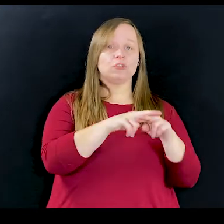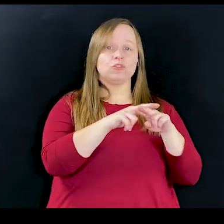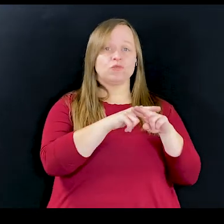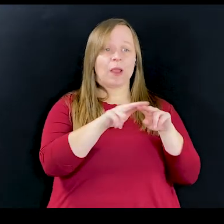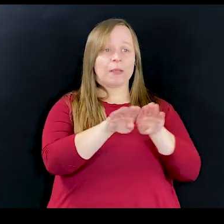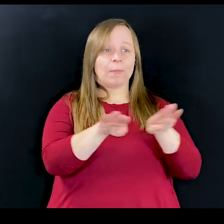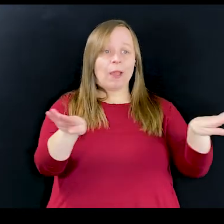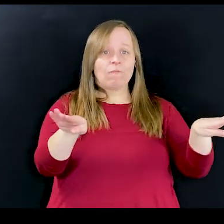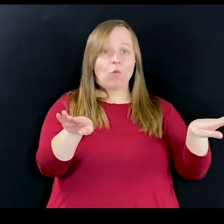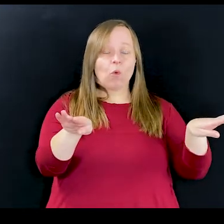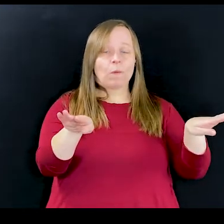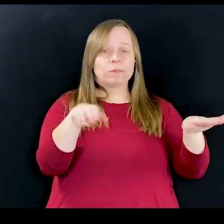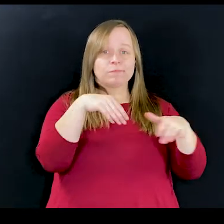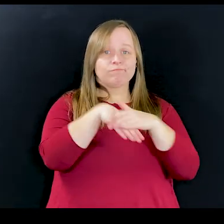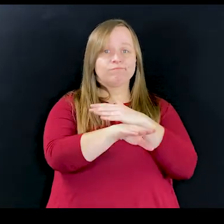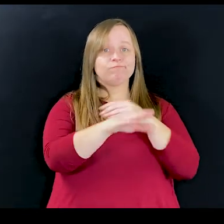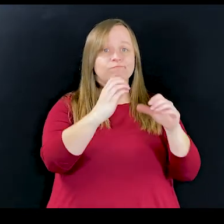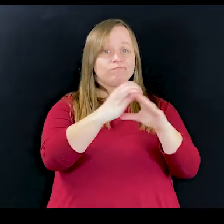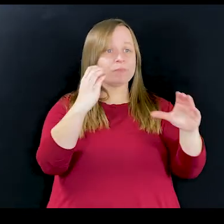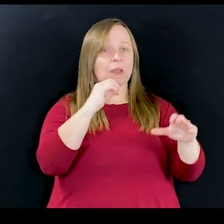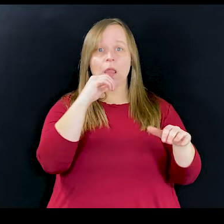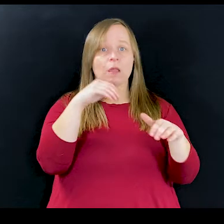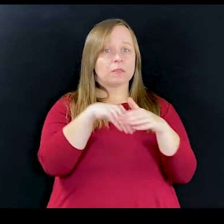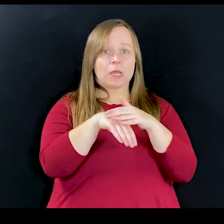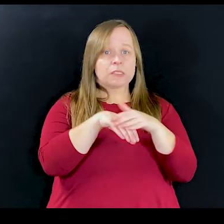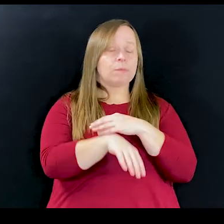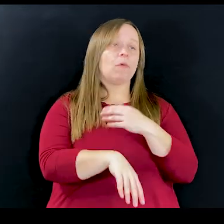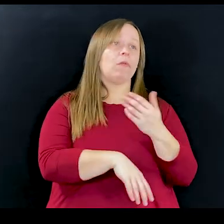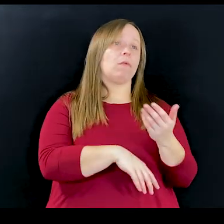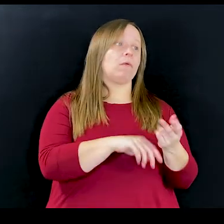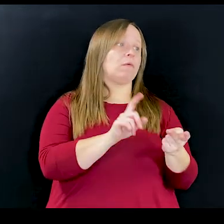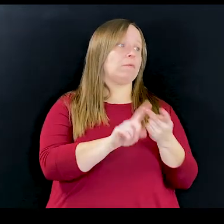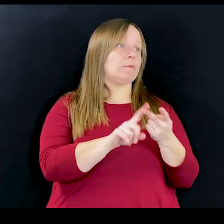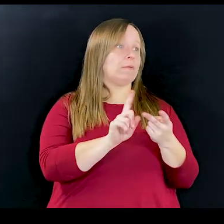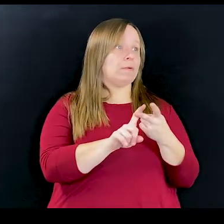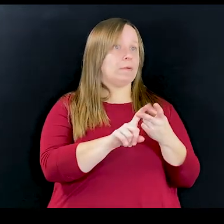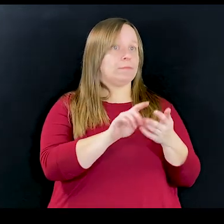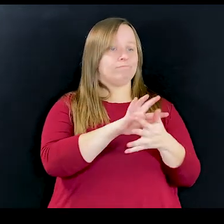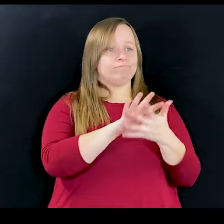Train platforms were found to be inaccessible.